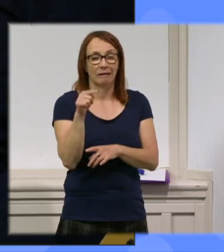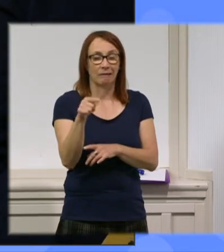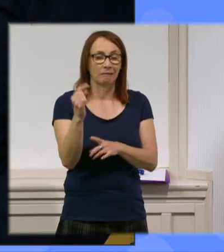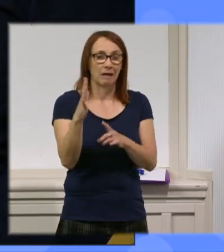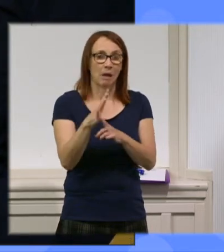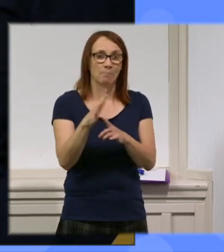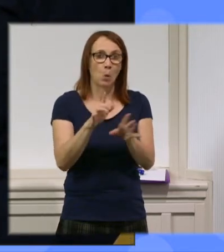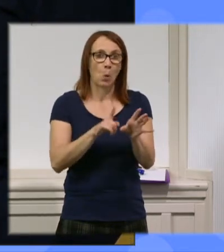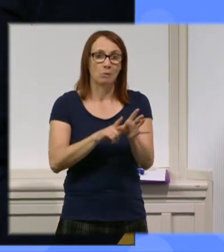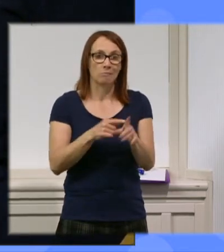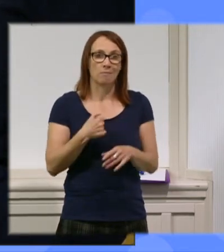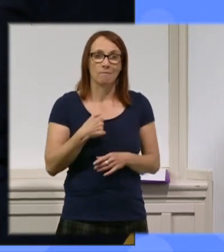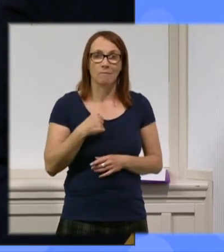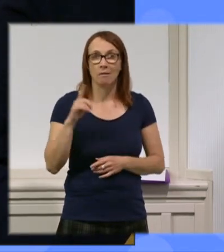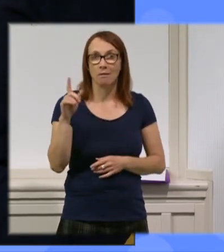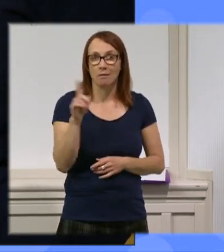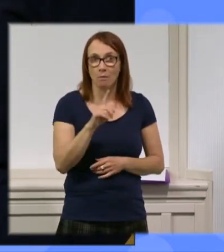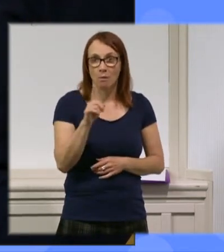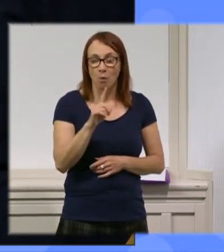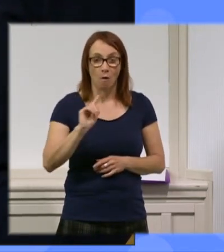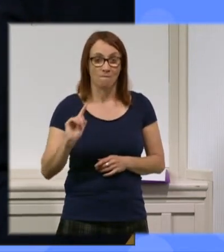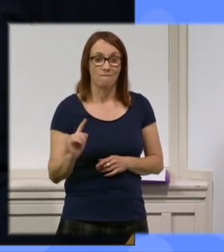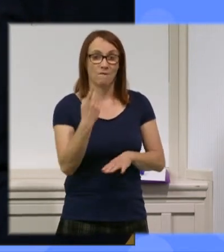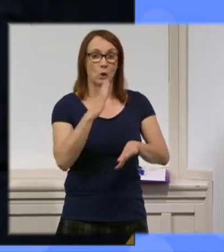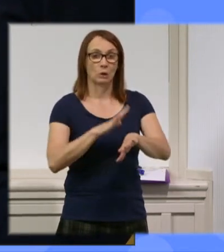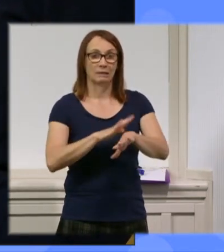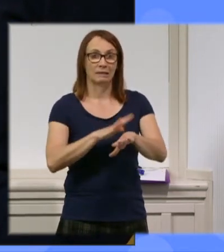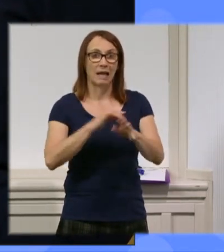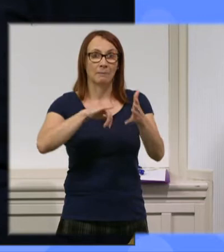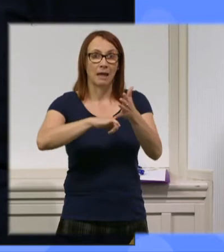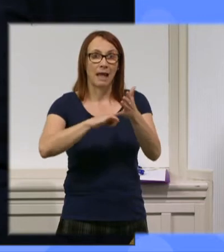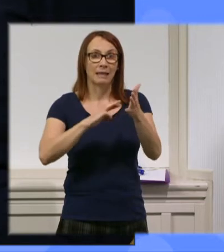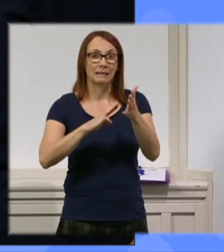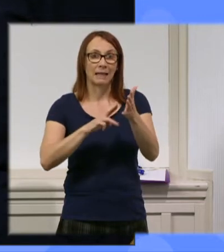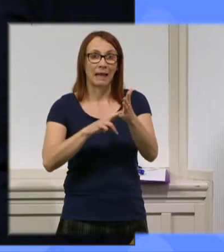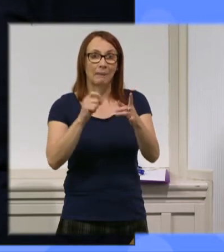for me it was the first time an SMP parliamentarian had been elected to